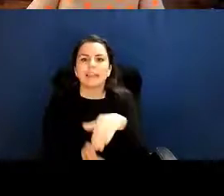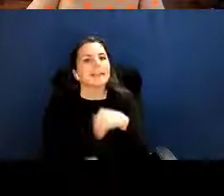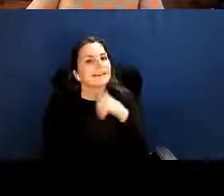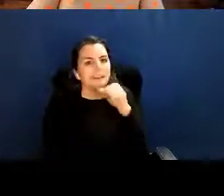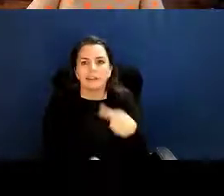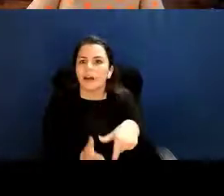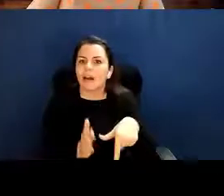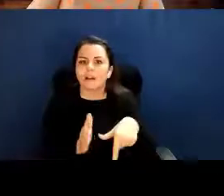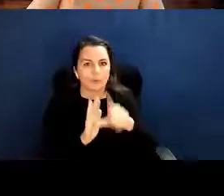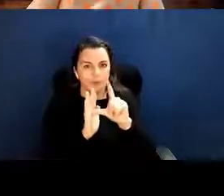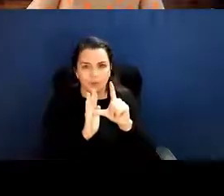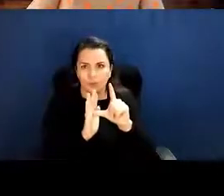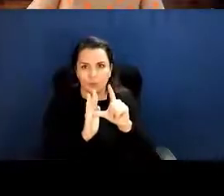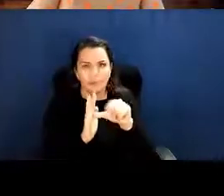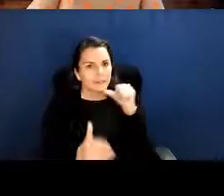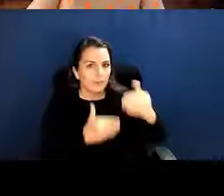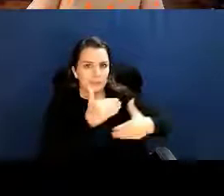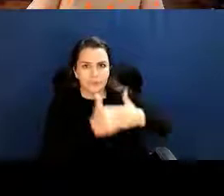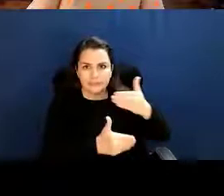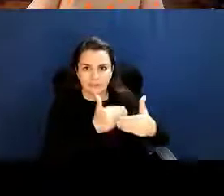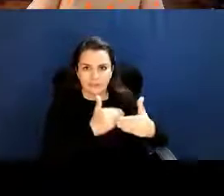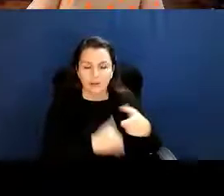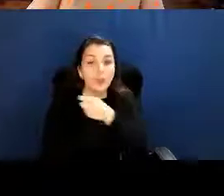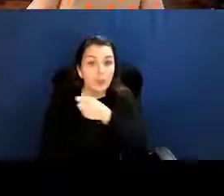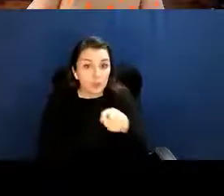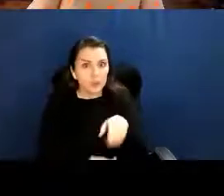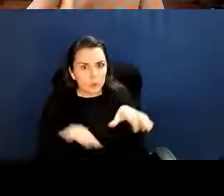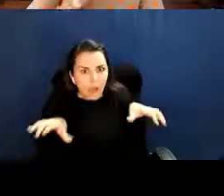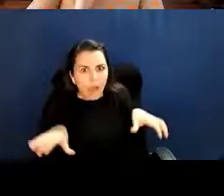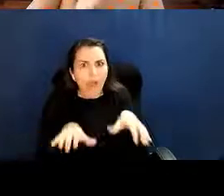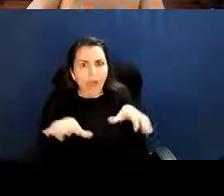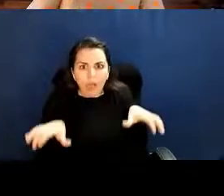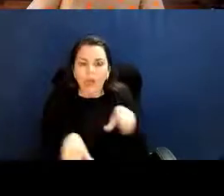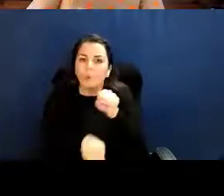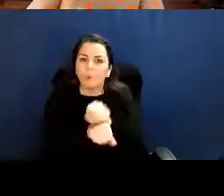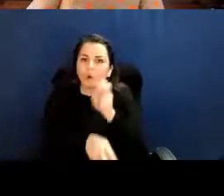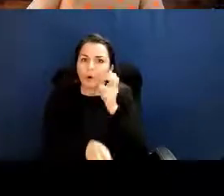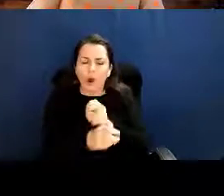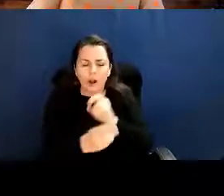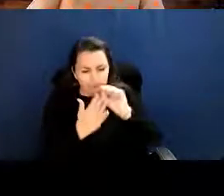You have put a lot of work into this application and I know you don't want that to happen,